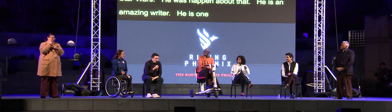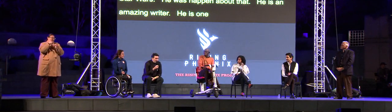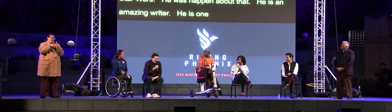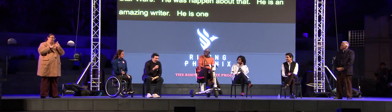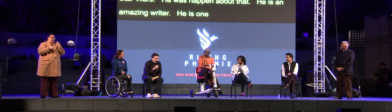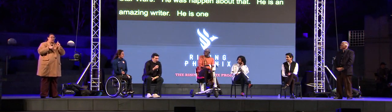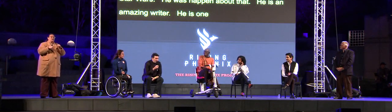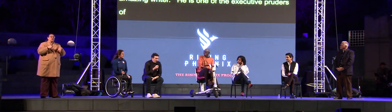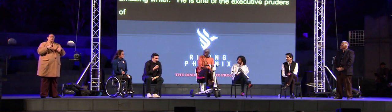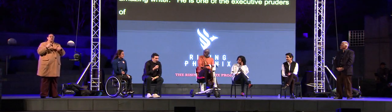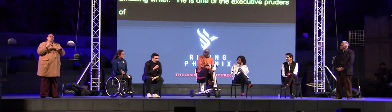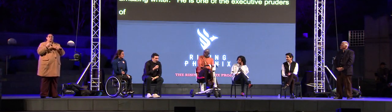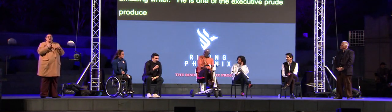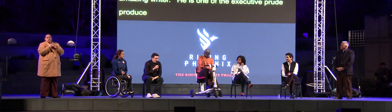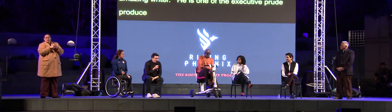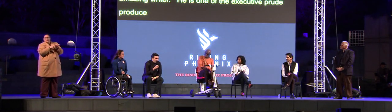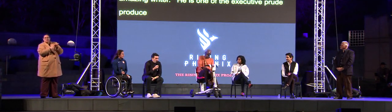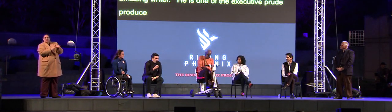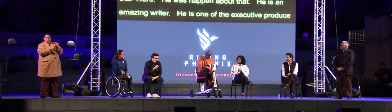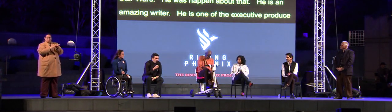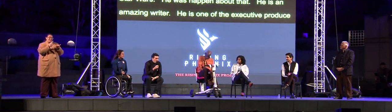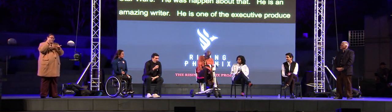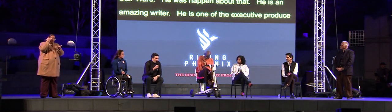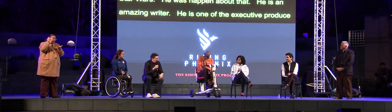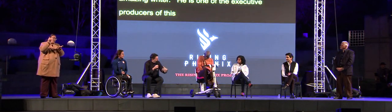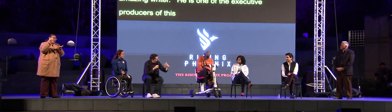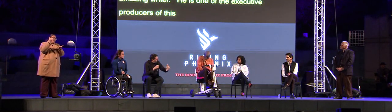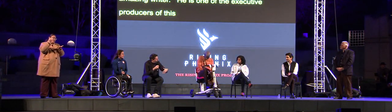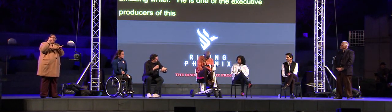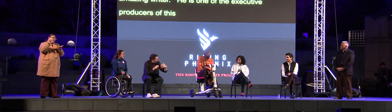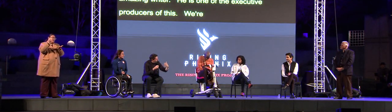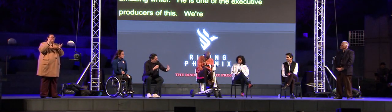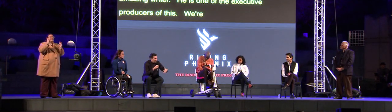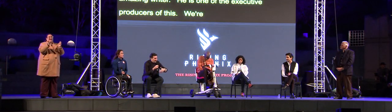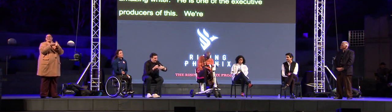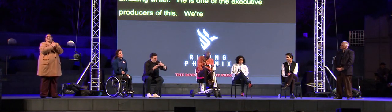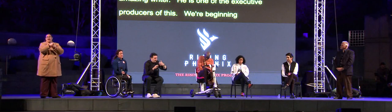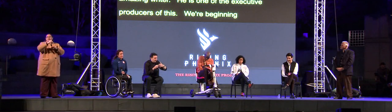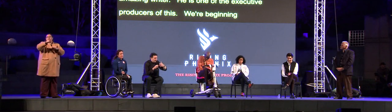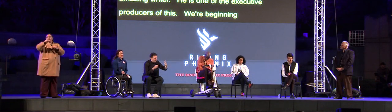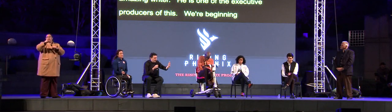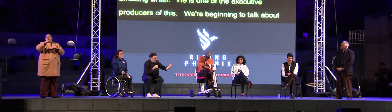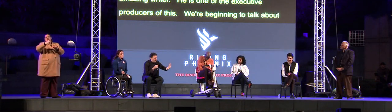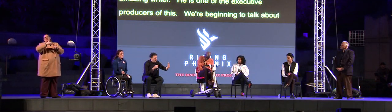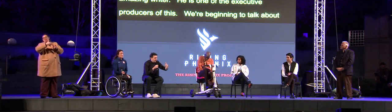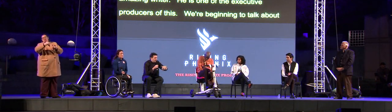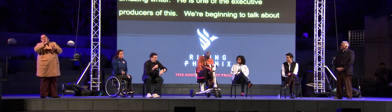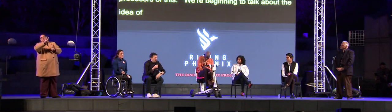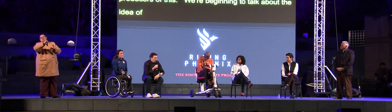We're beginning to talk through the idea of a talent pool over the next six to eight years,